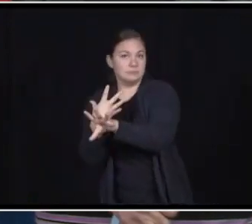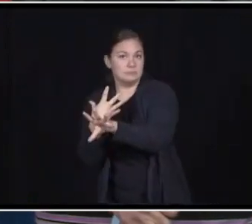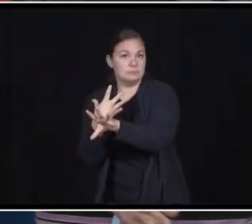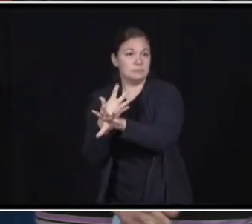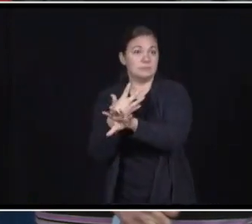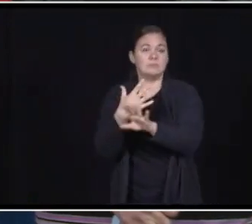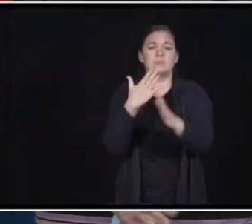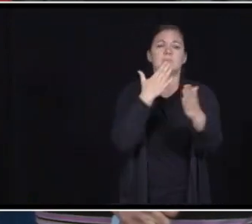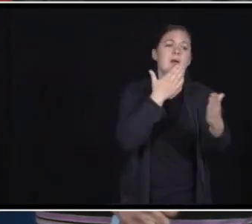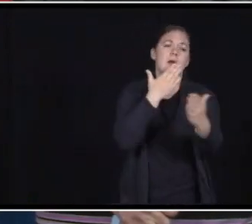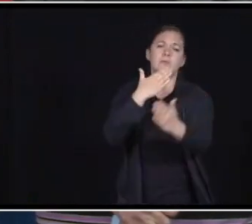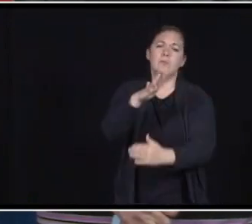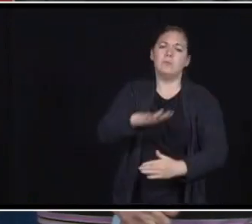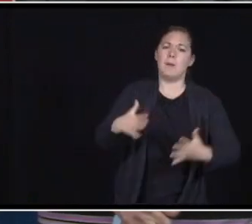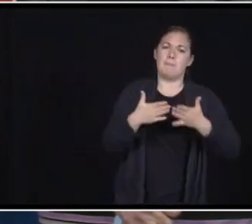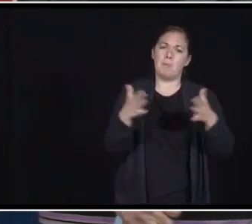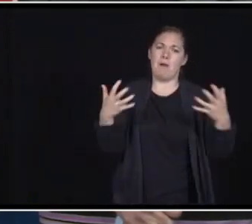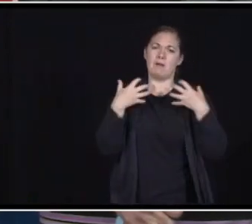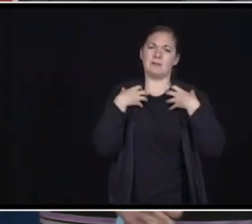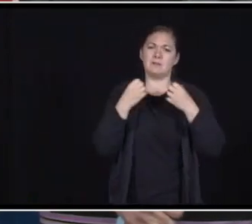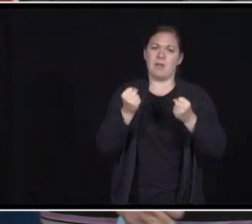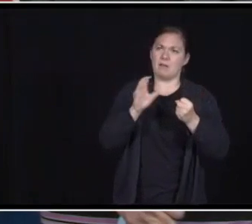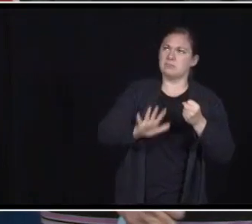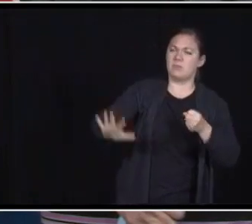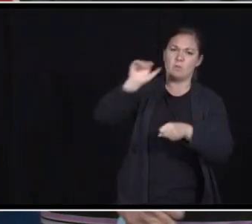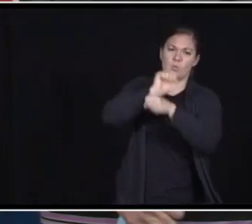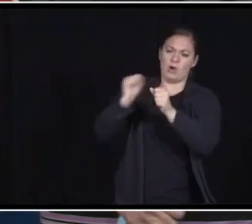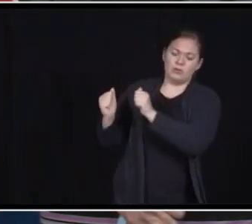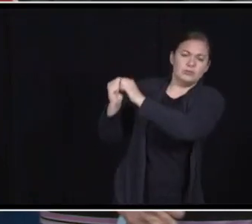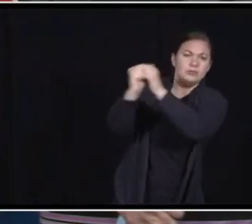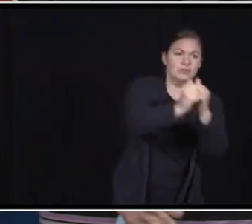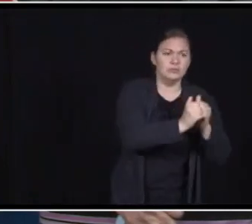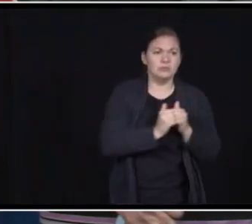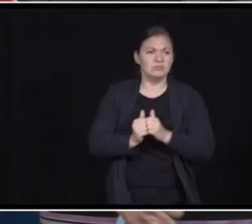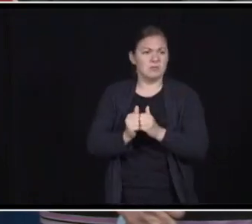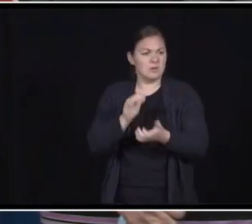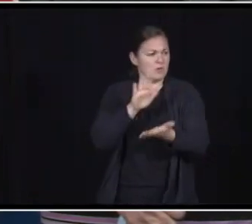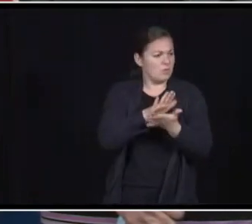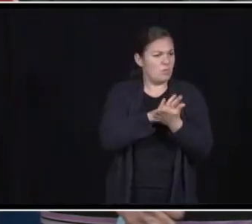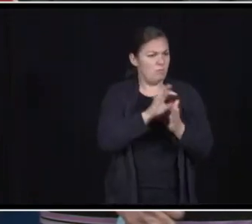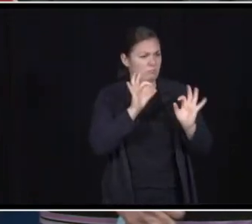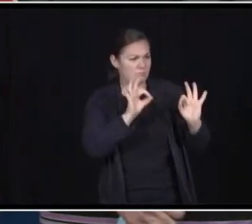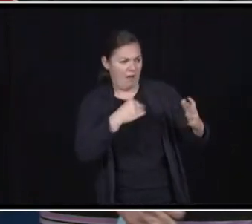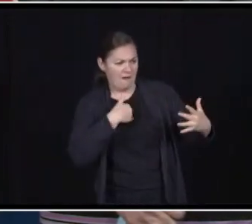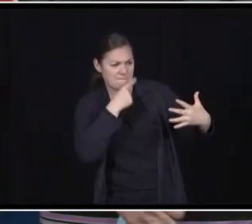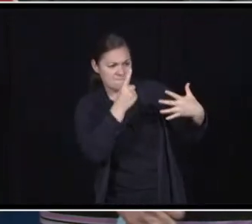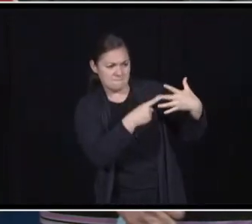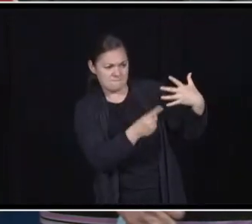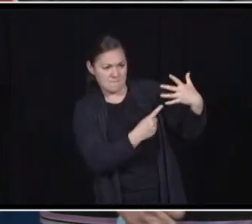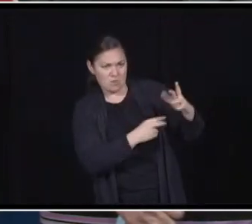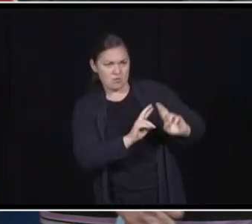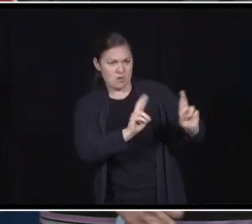When a cohort sent home, we have instructed boards that they must swiftly switch to remote learning within 24 hours.